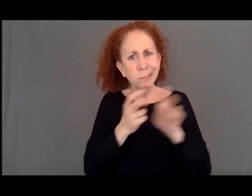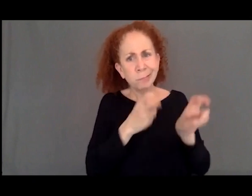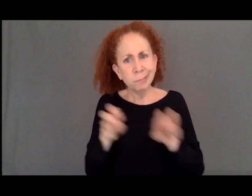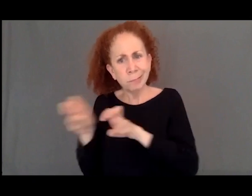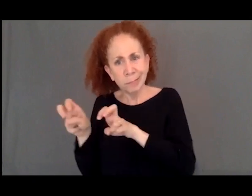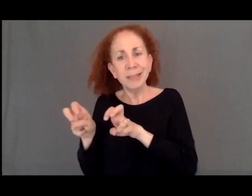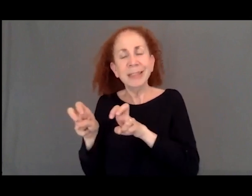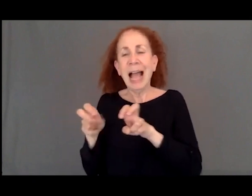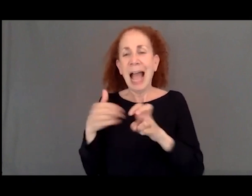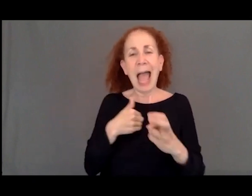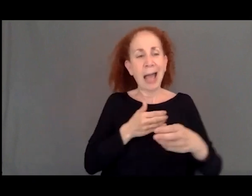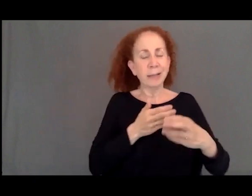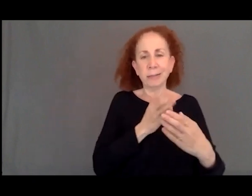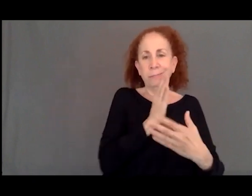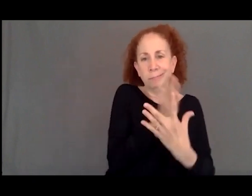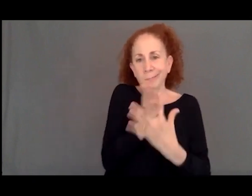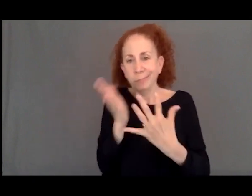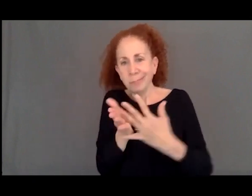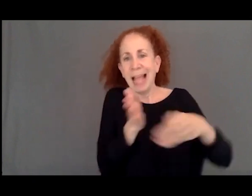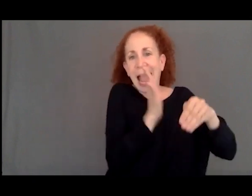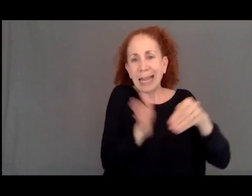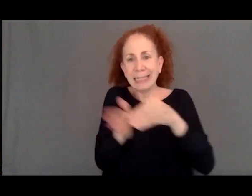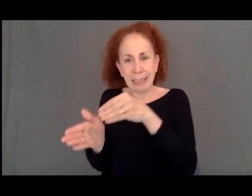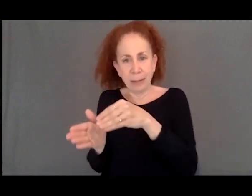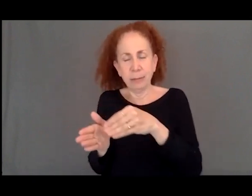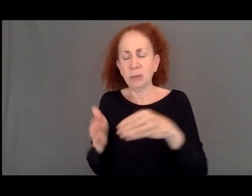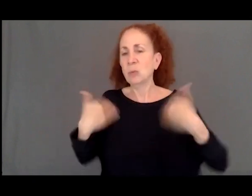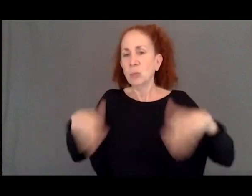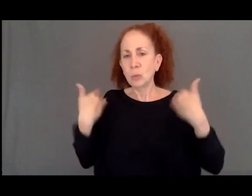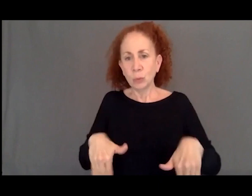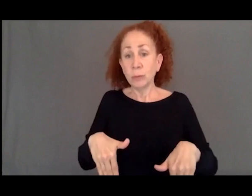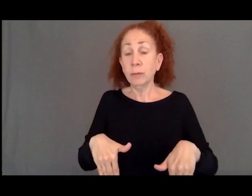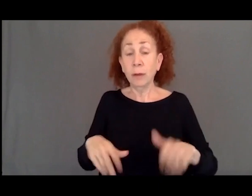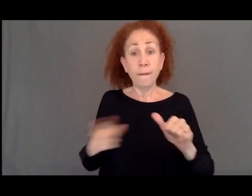entails an ending, which is sometimes quite dramatic-- and even, as you said, at the end of The Sympathizer.